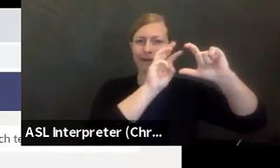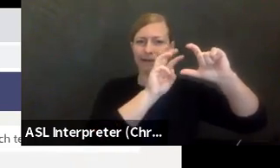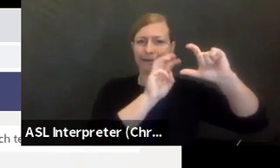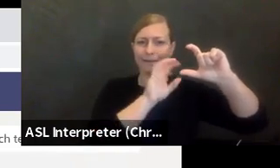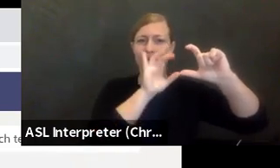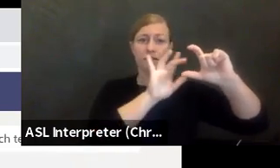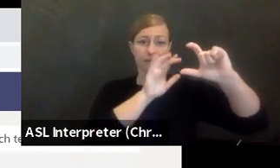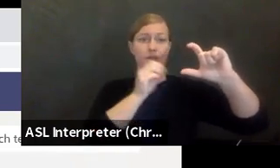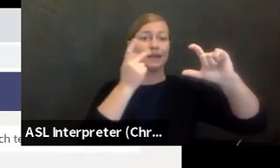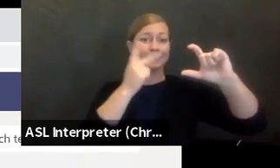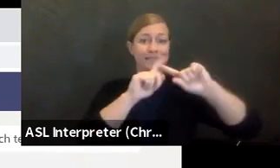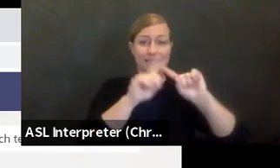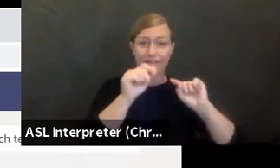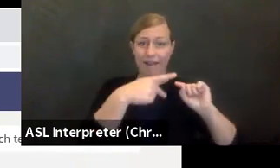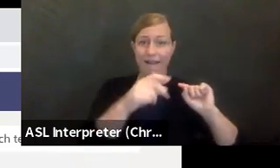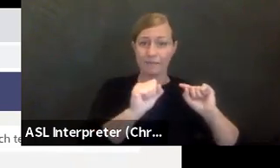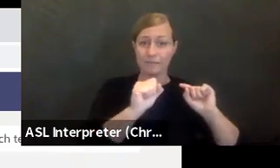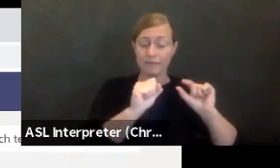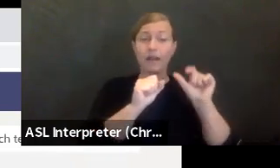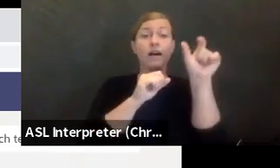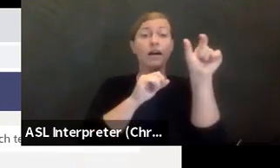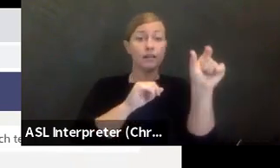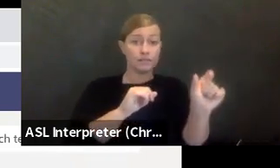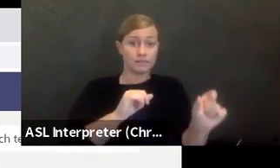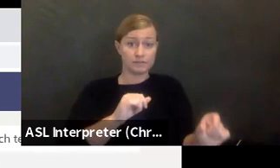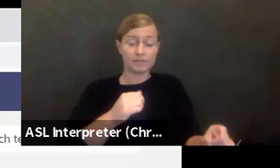could have direct access to Outlook, One Drive which is my storage system,